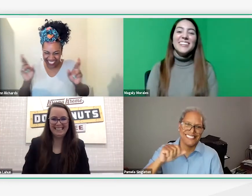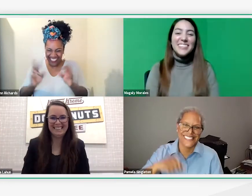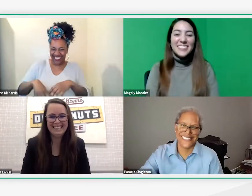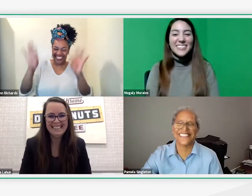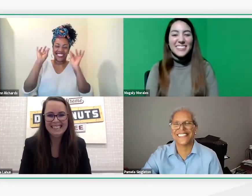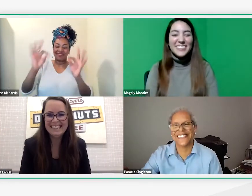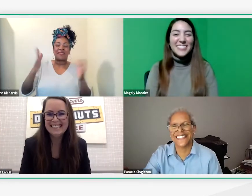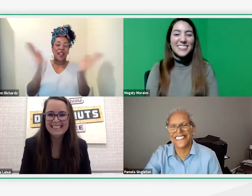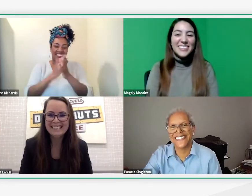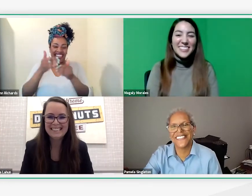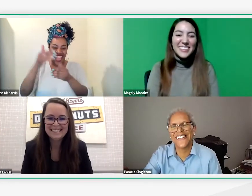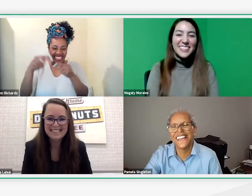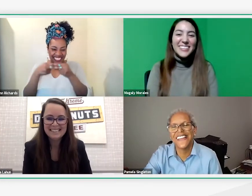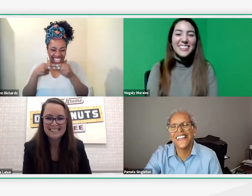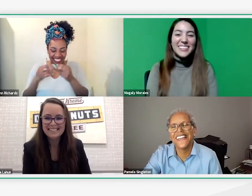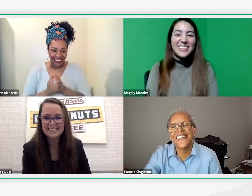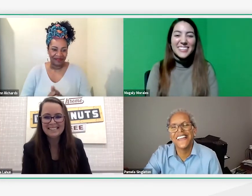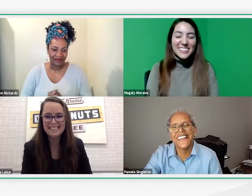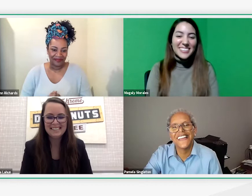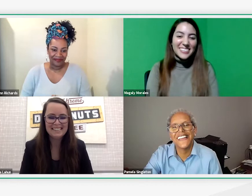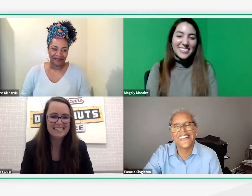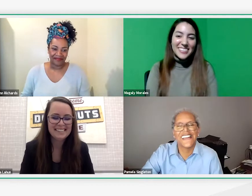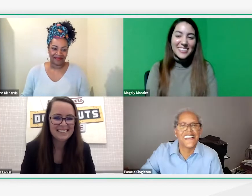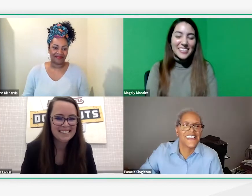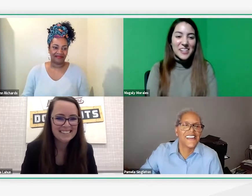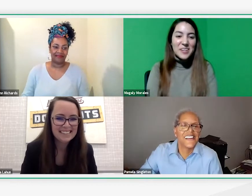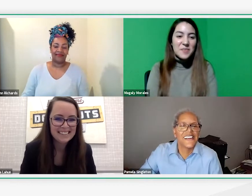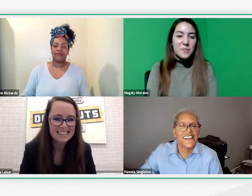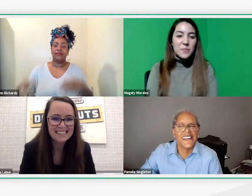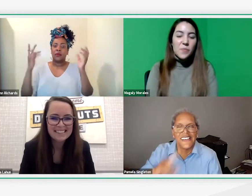Are you excited? Stoked? Okay, next slide.